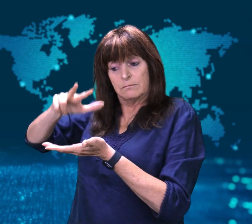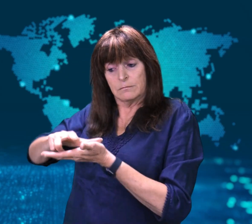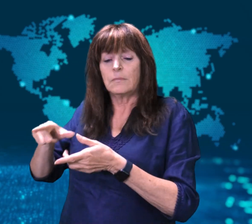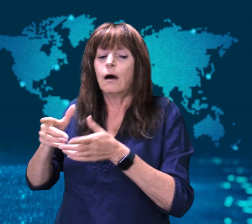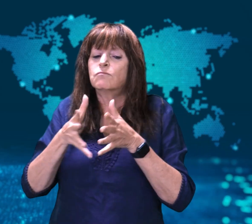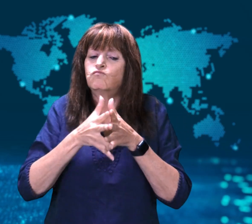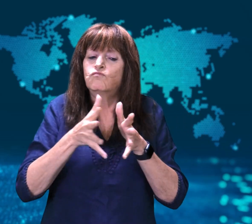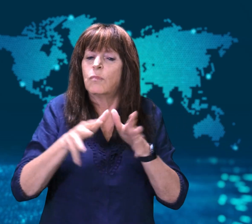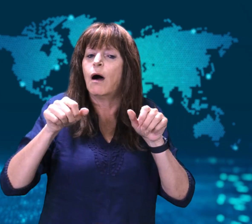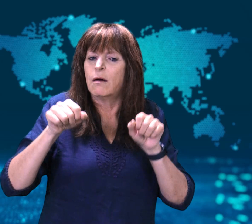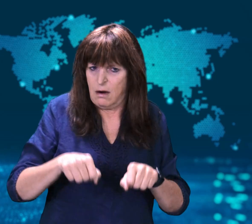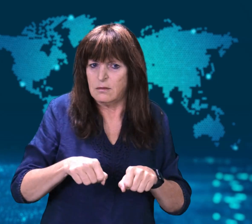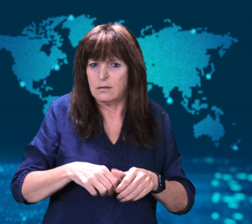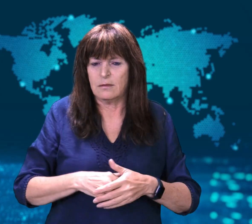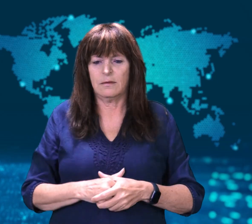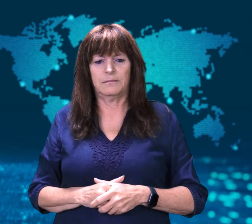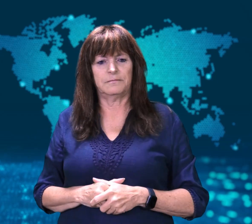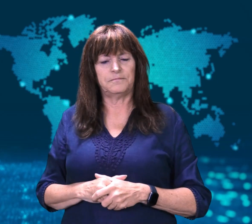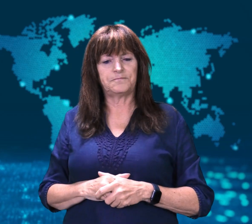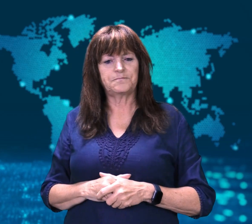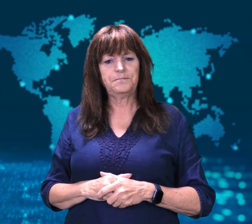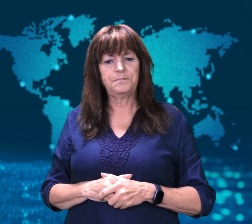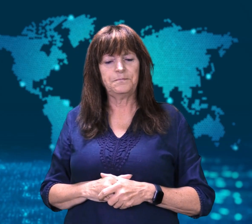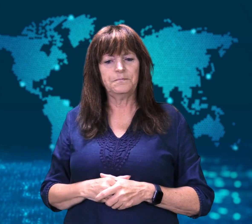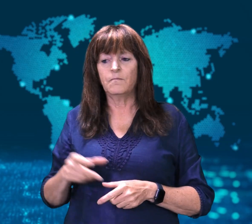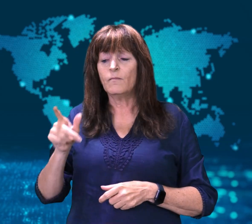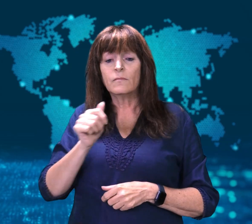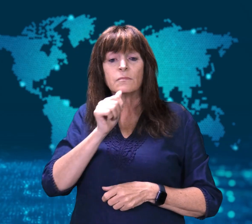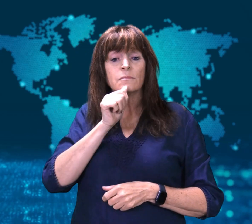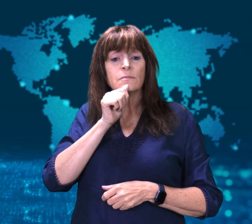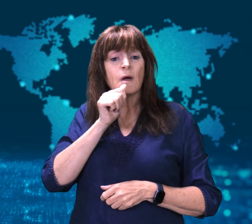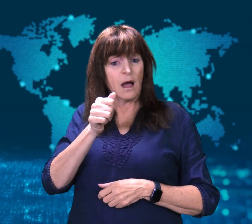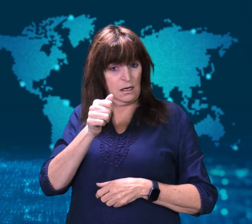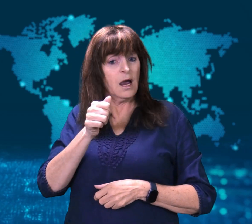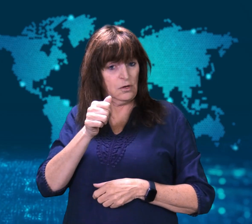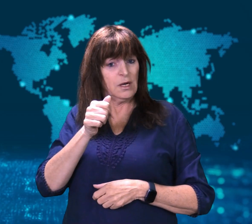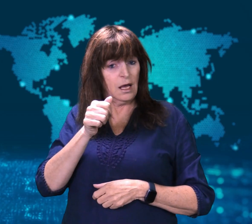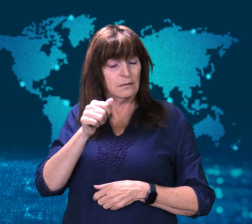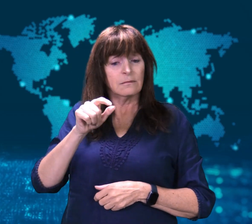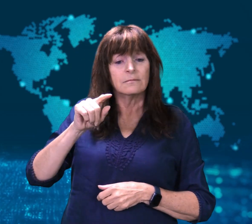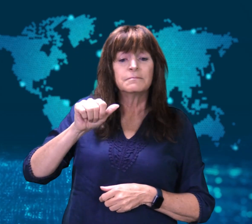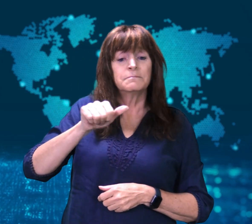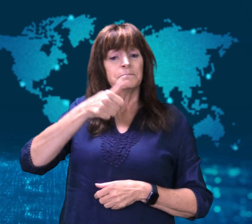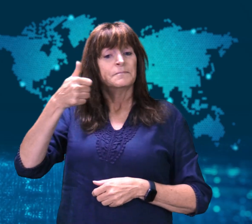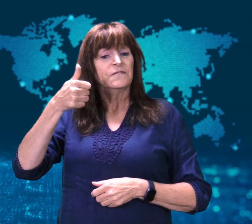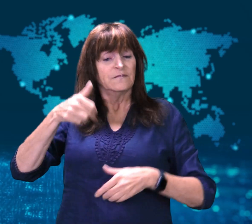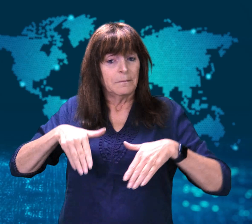Hungary’s Prime Minister, Viktor Orban,